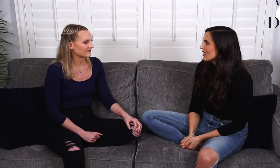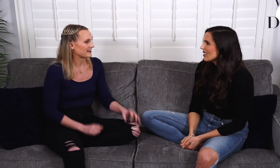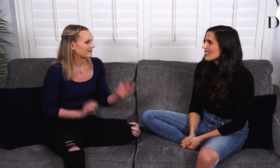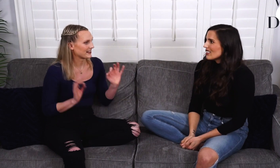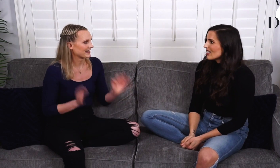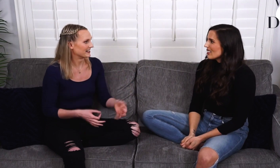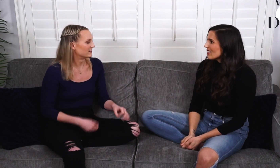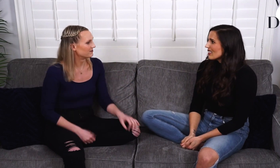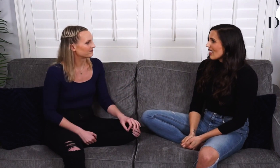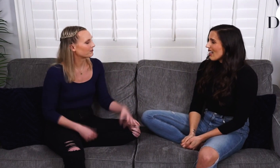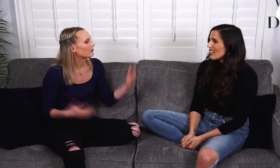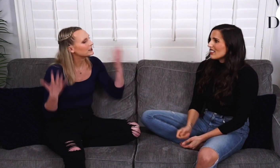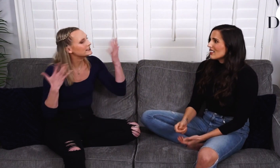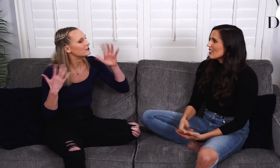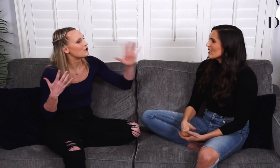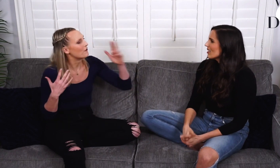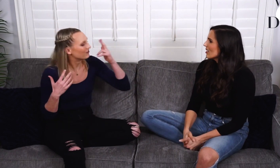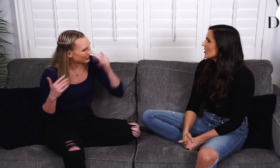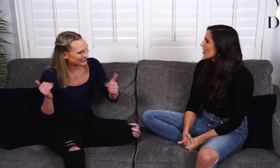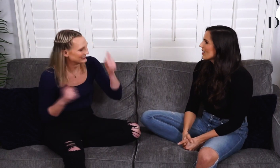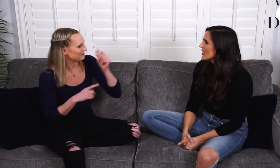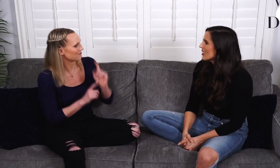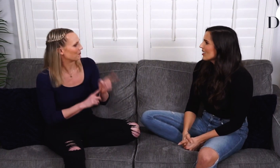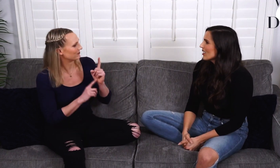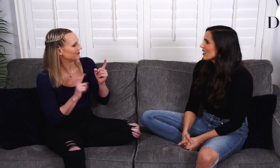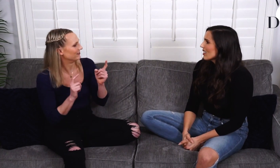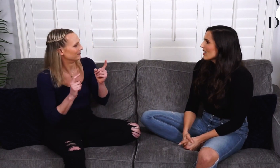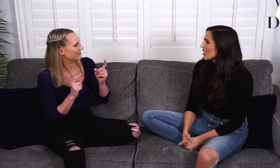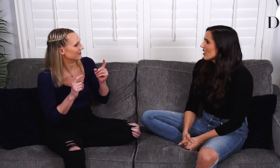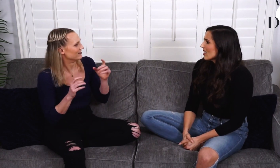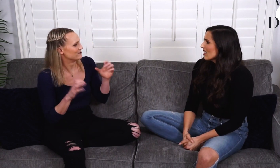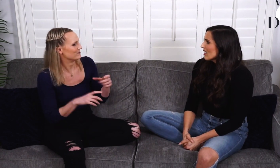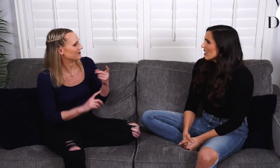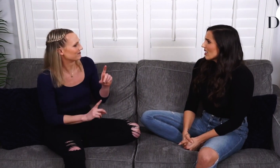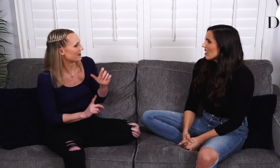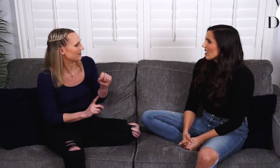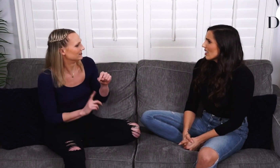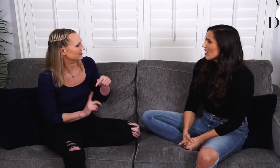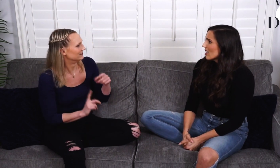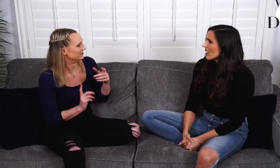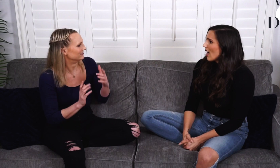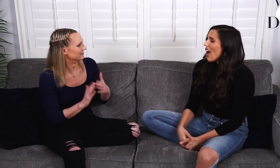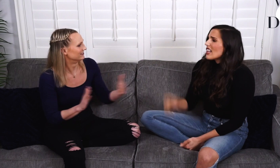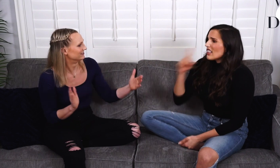Definitely. So what's your funniest moment doing this podcast?